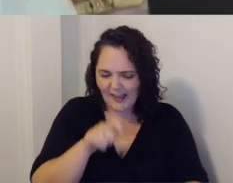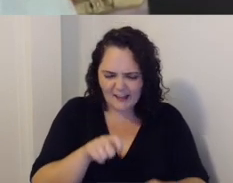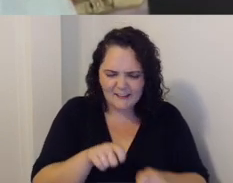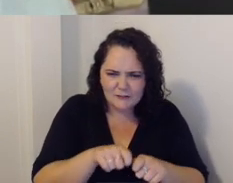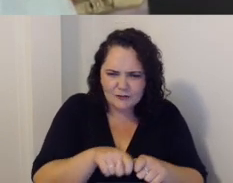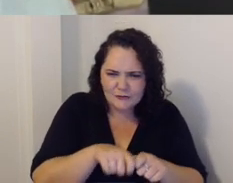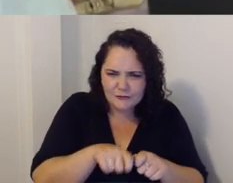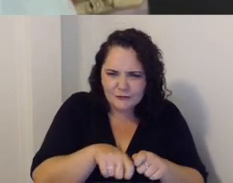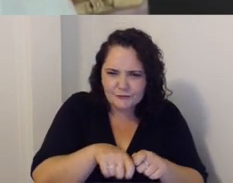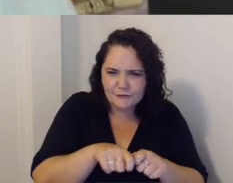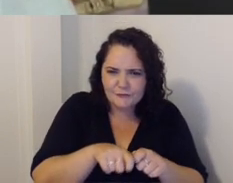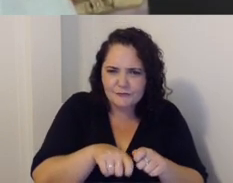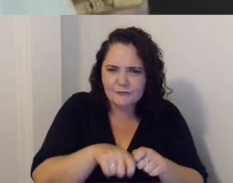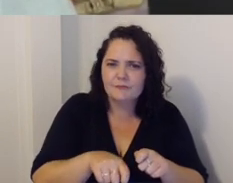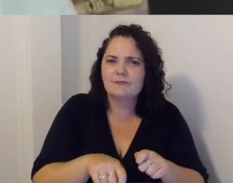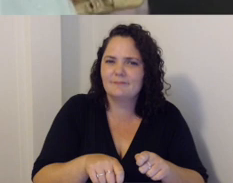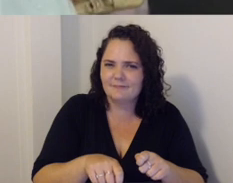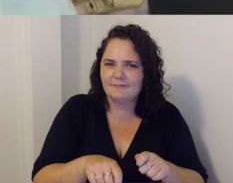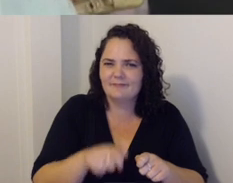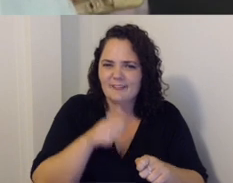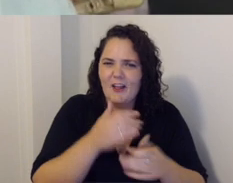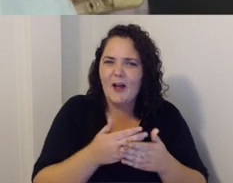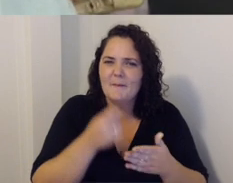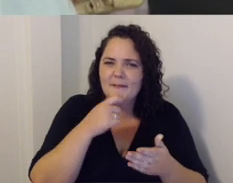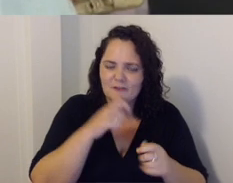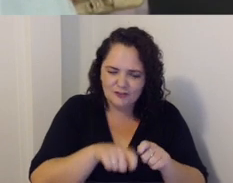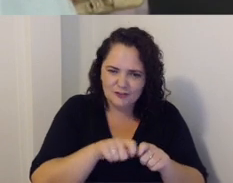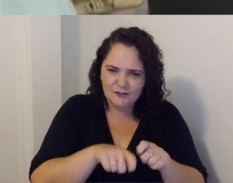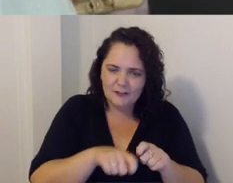little bit of graphite off to the side of your paper and then rub it back in with your fingers